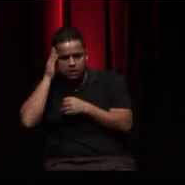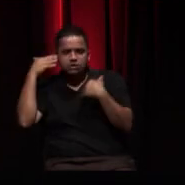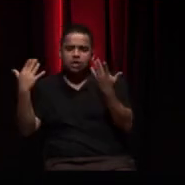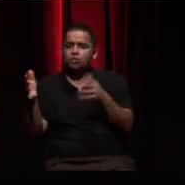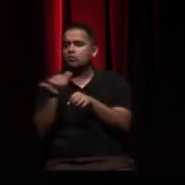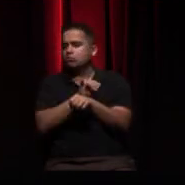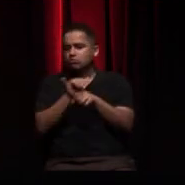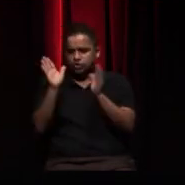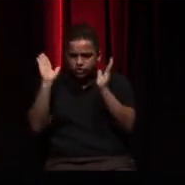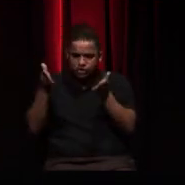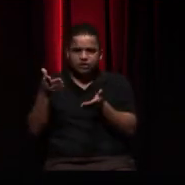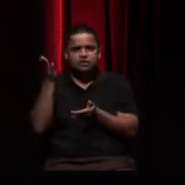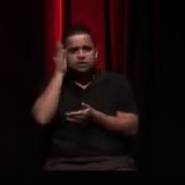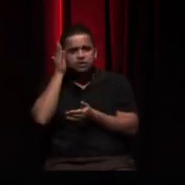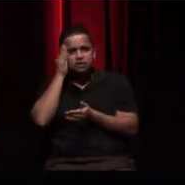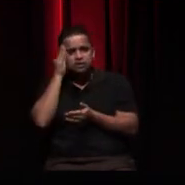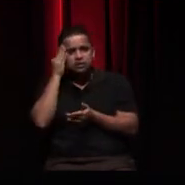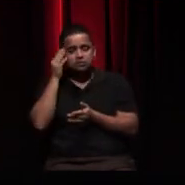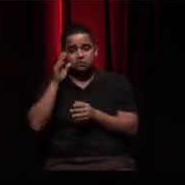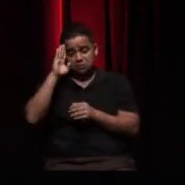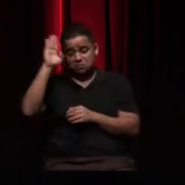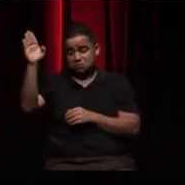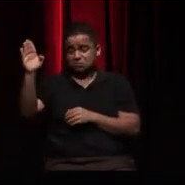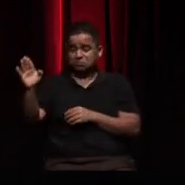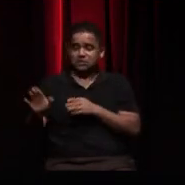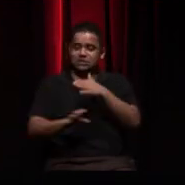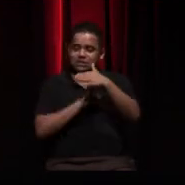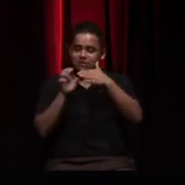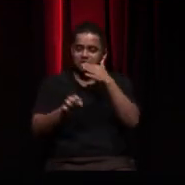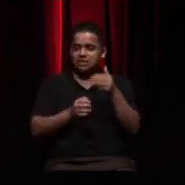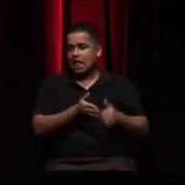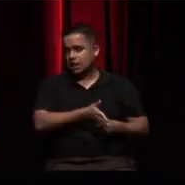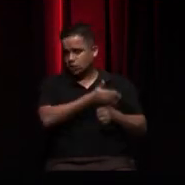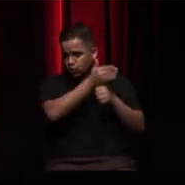Mainly technology companies. I’d like to call your attention